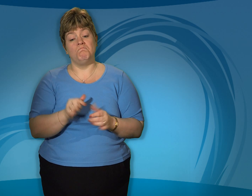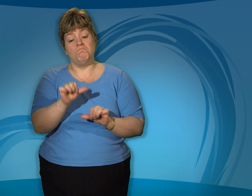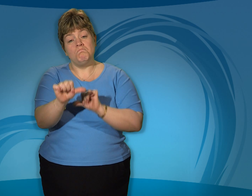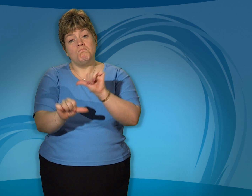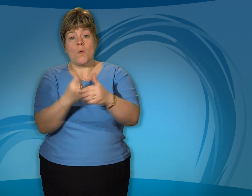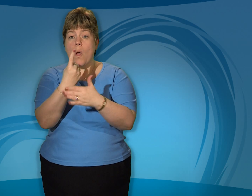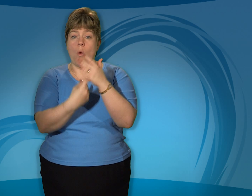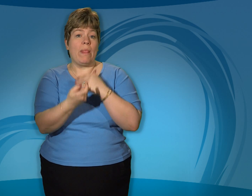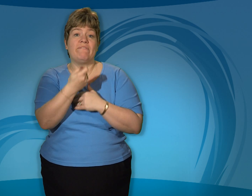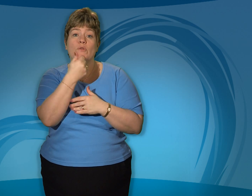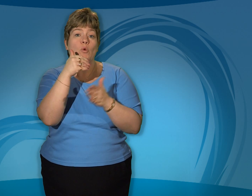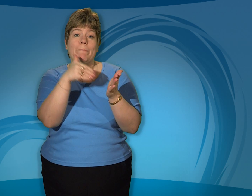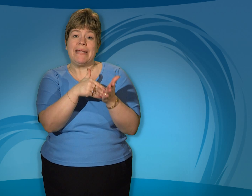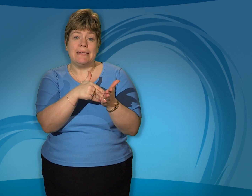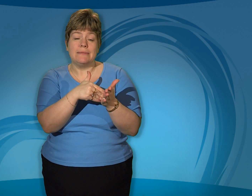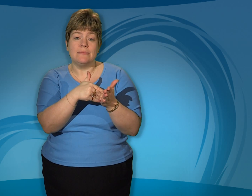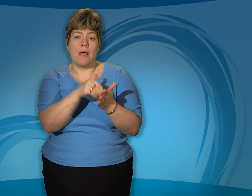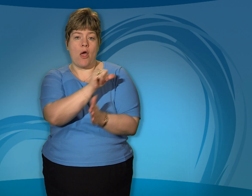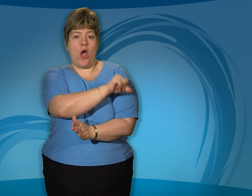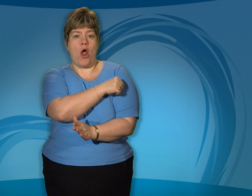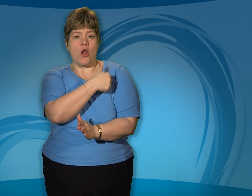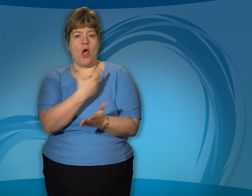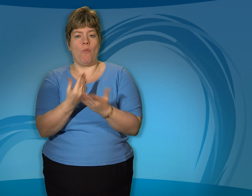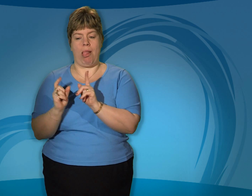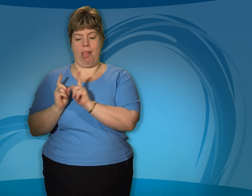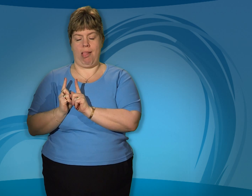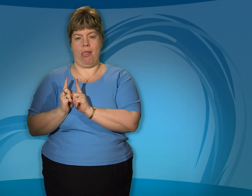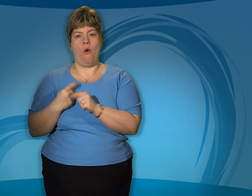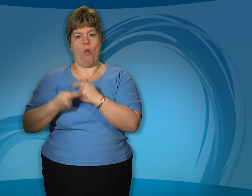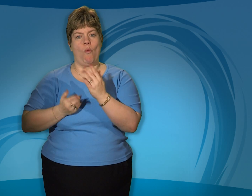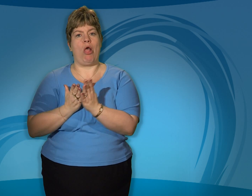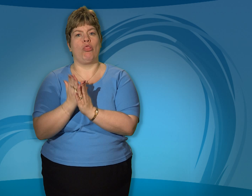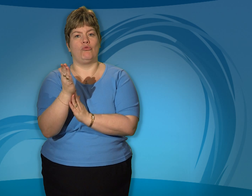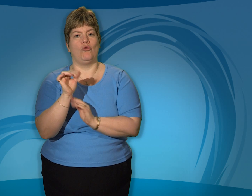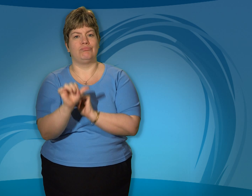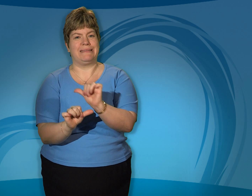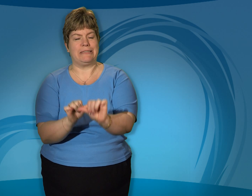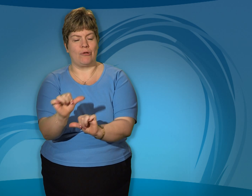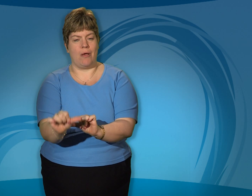The procedure should only take a few minutes and a nurse will be with you throughout.